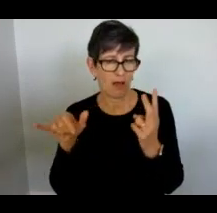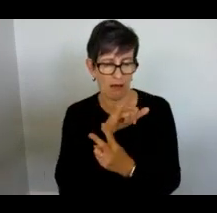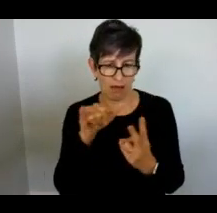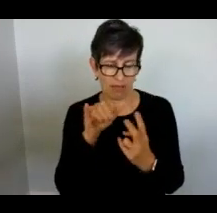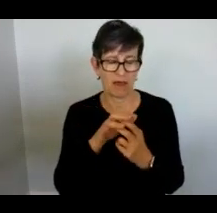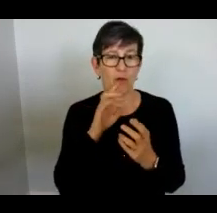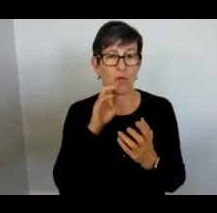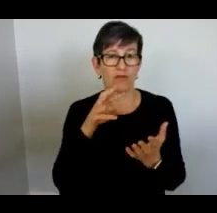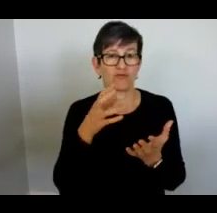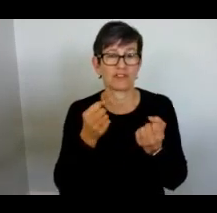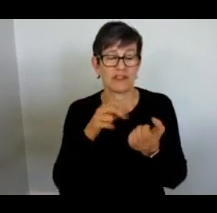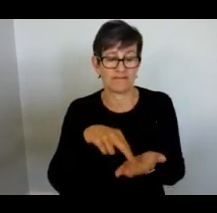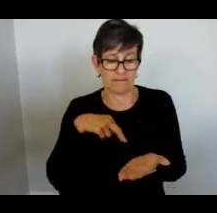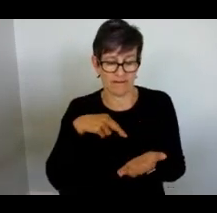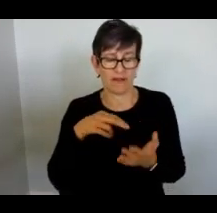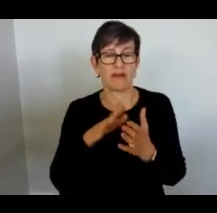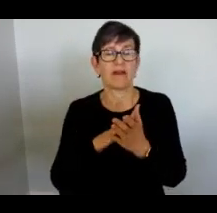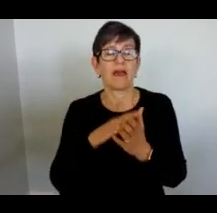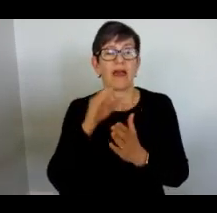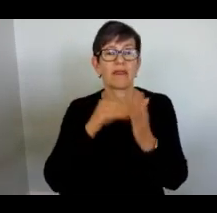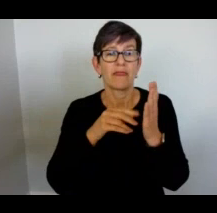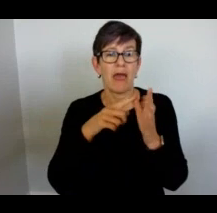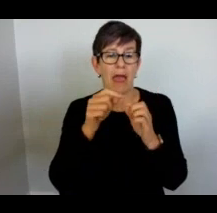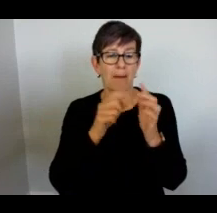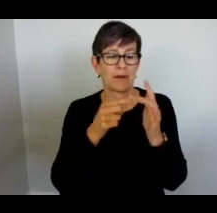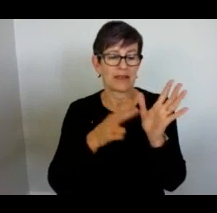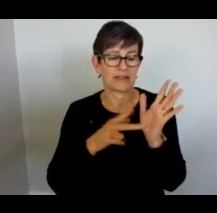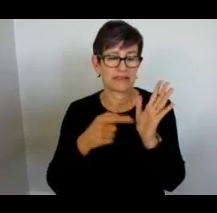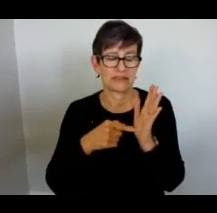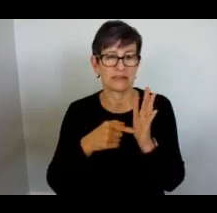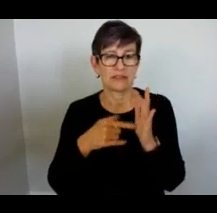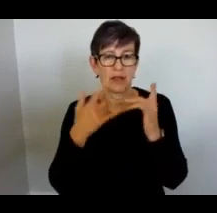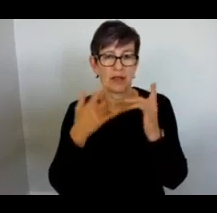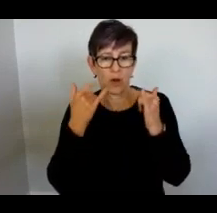it's the applicant lawyer that will consider the matter and make a decision around whether to file